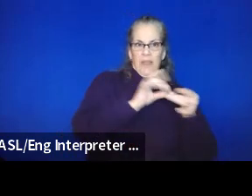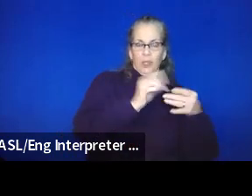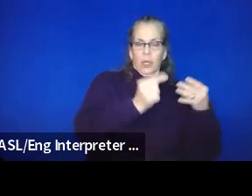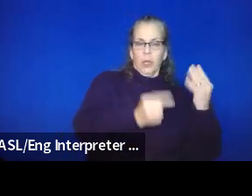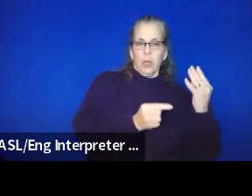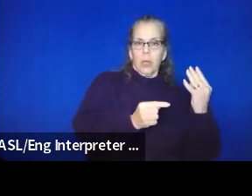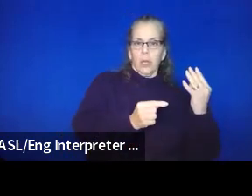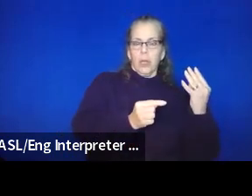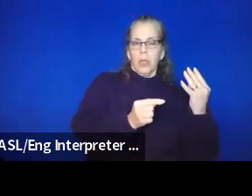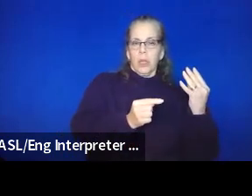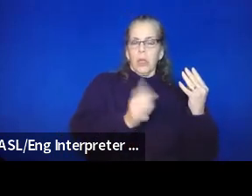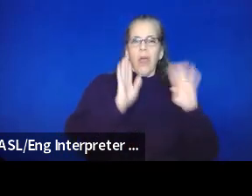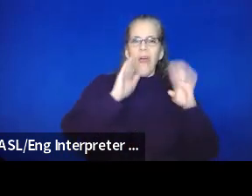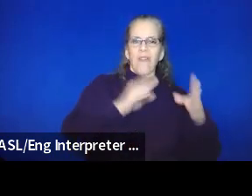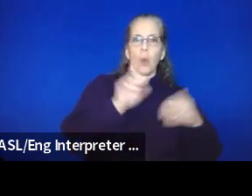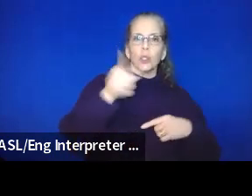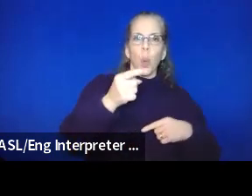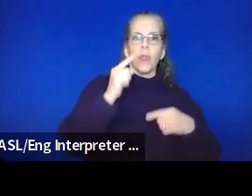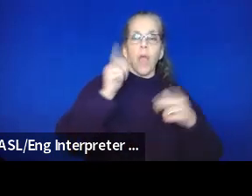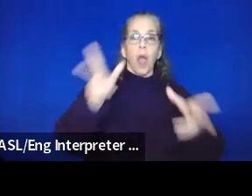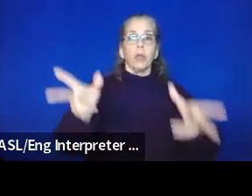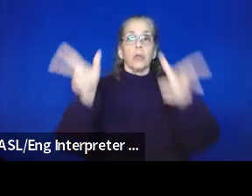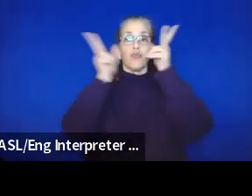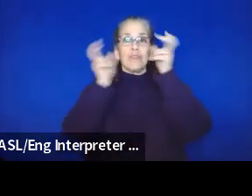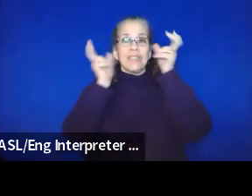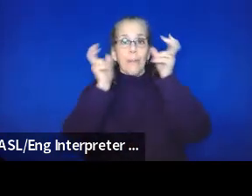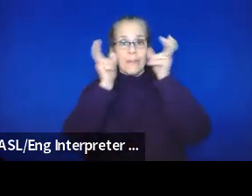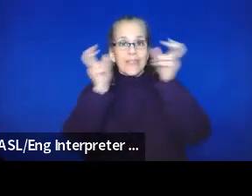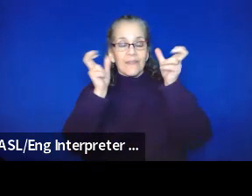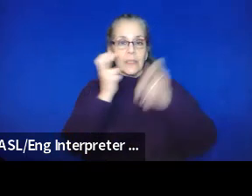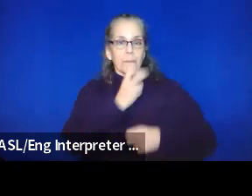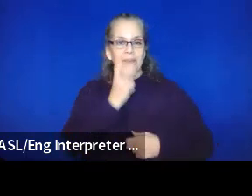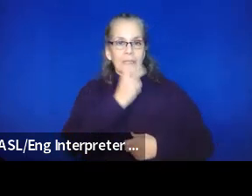how hearing loss effects, how we process things, how we express ourselves, and how this is